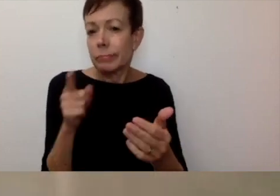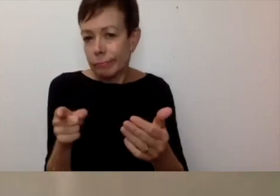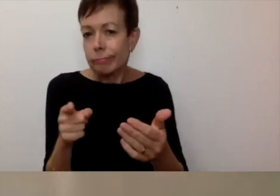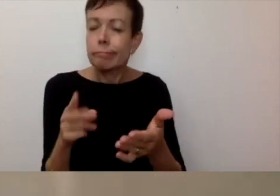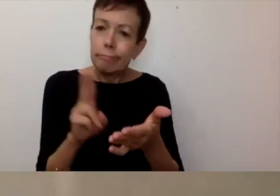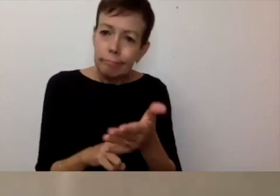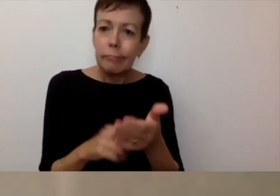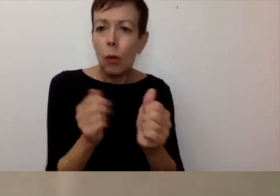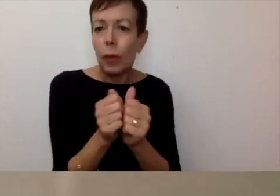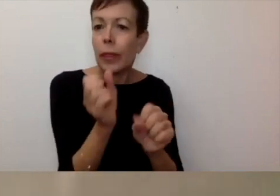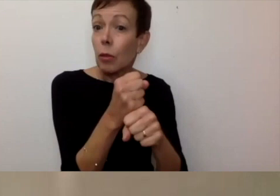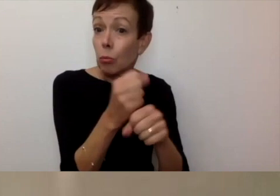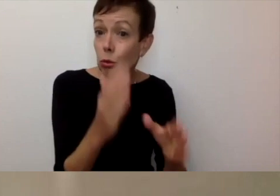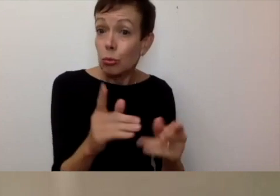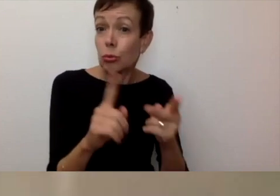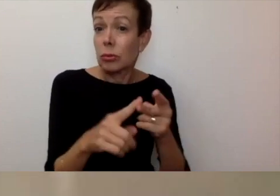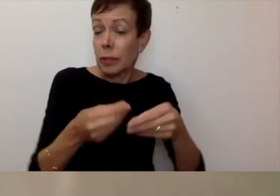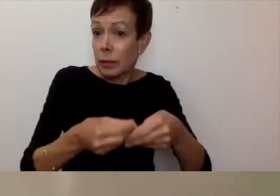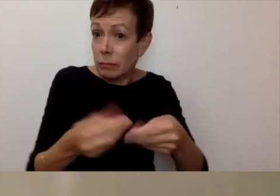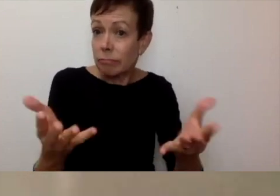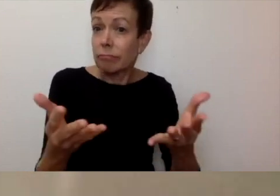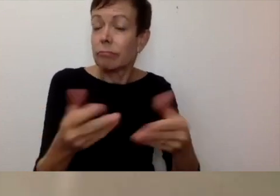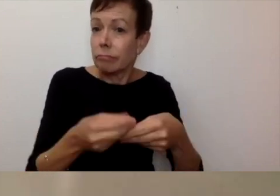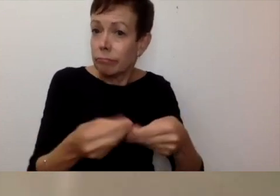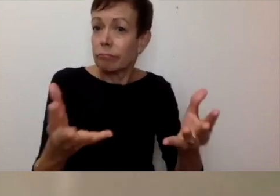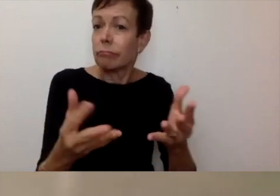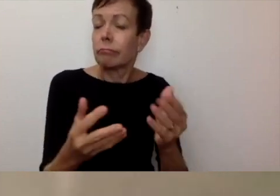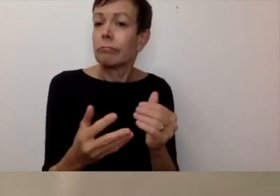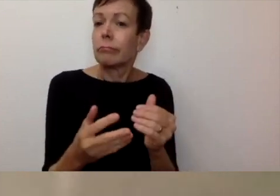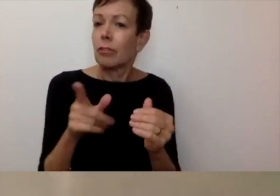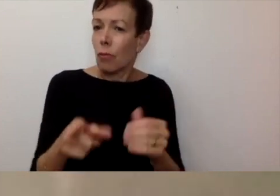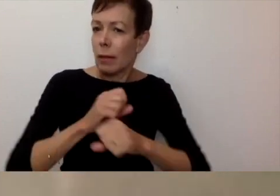and the distributors and um it protects you and it sets